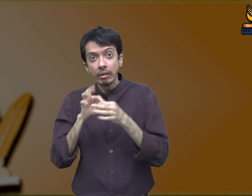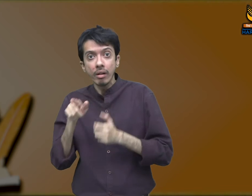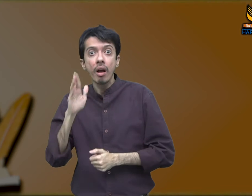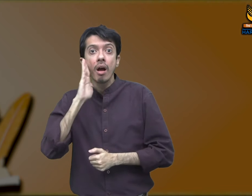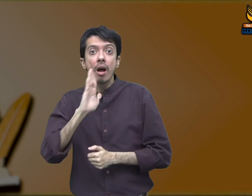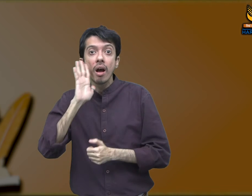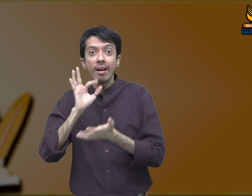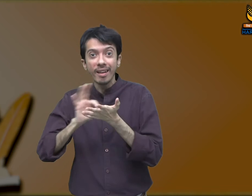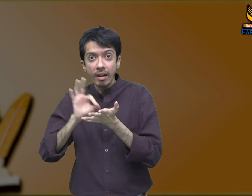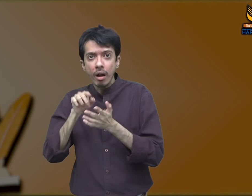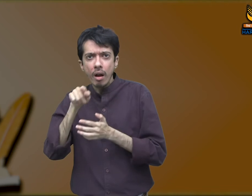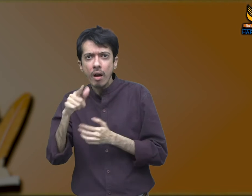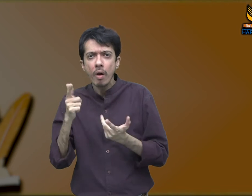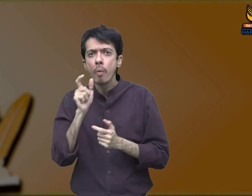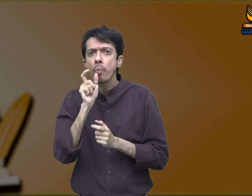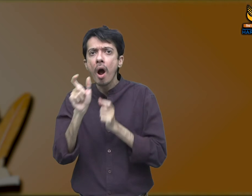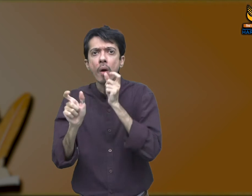The vowel sounds are used in the poetry.